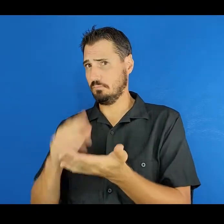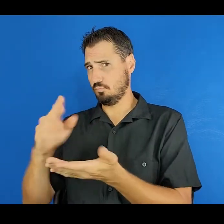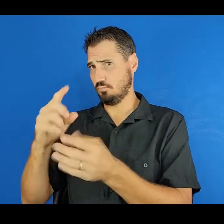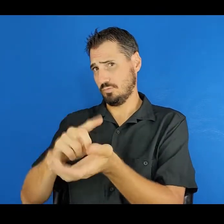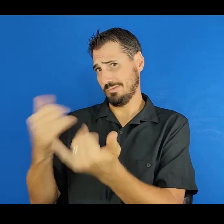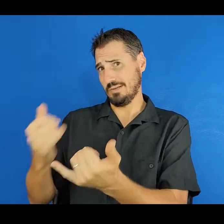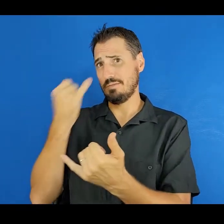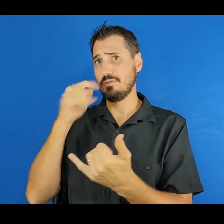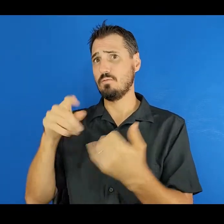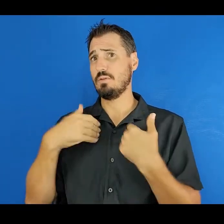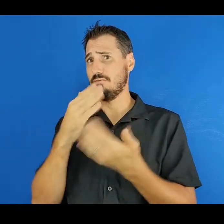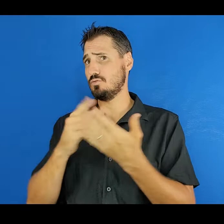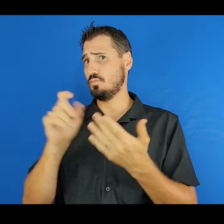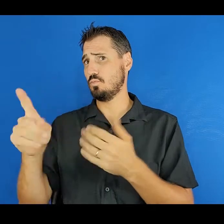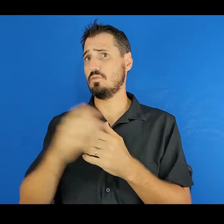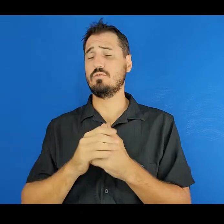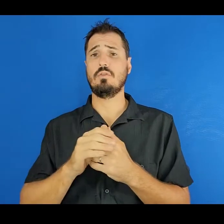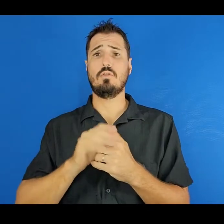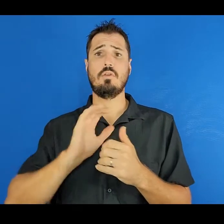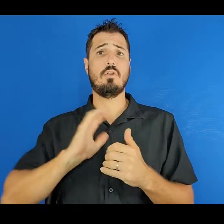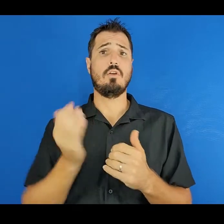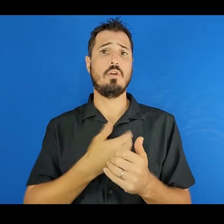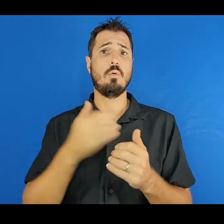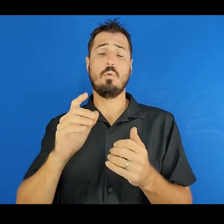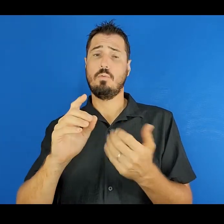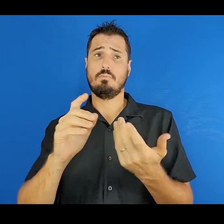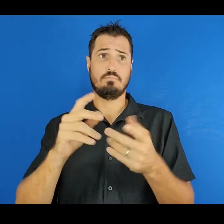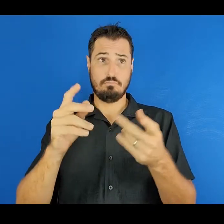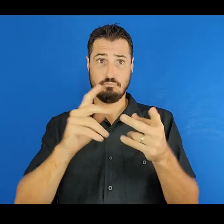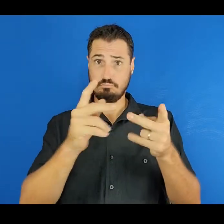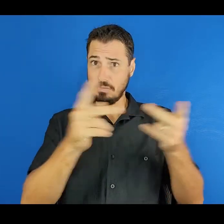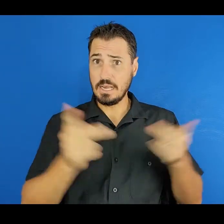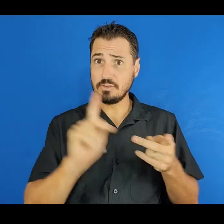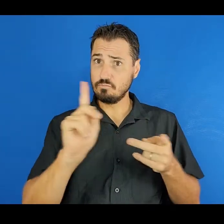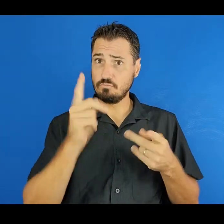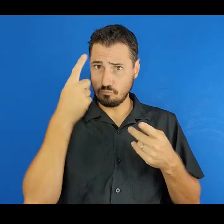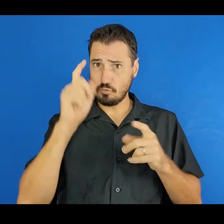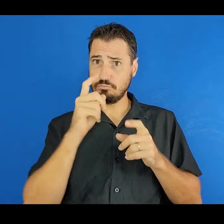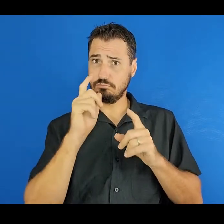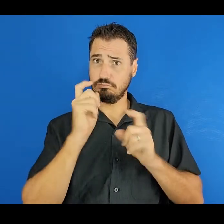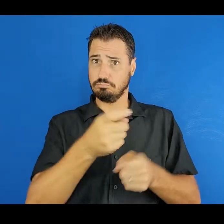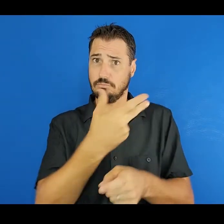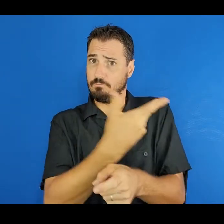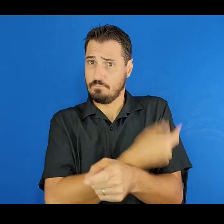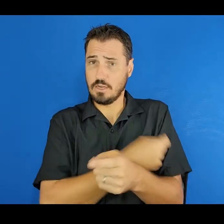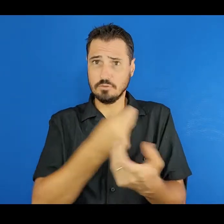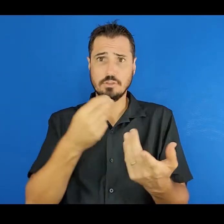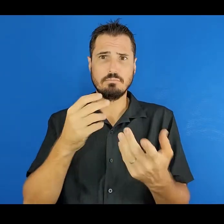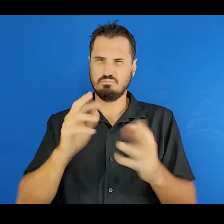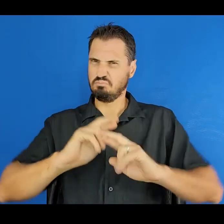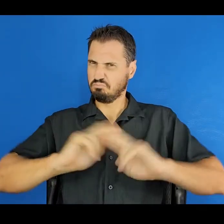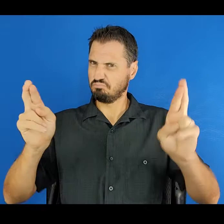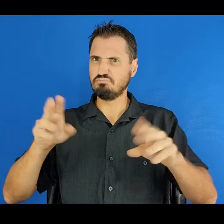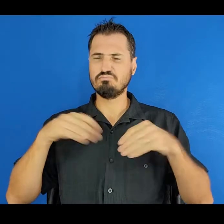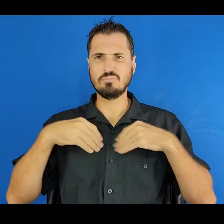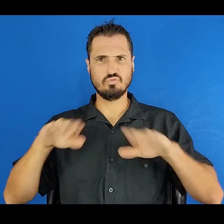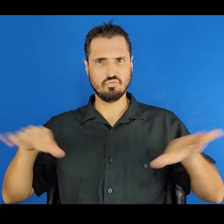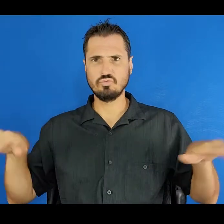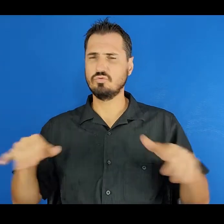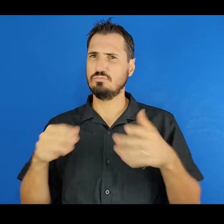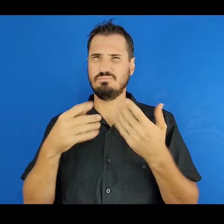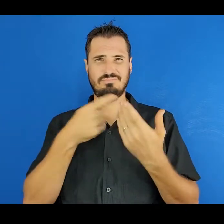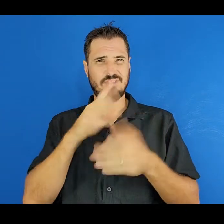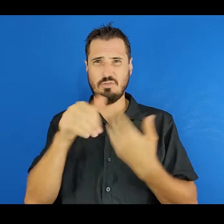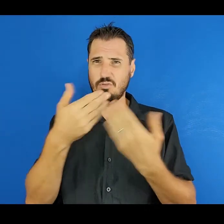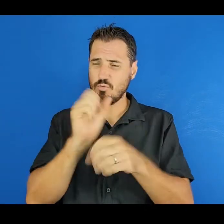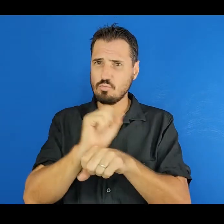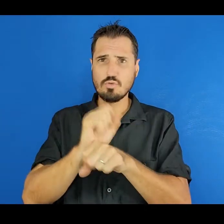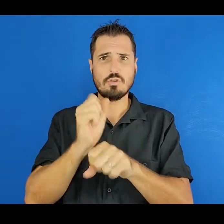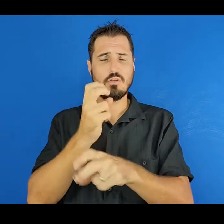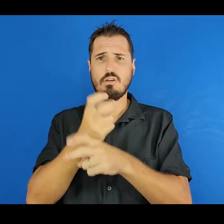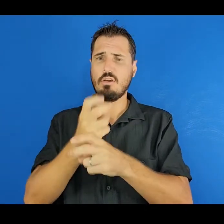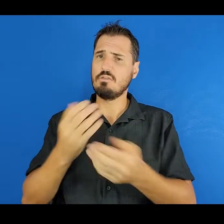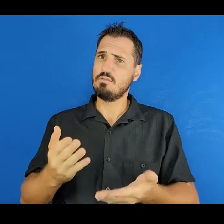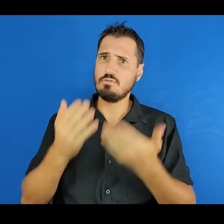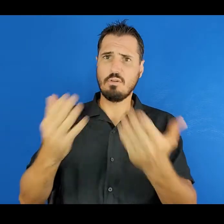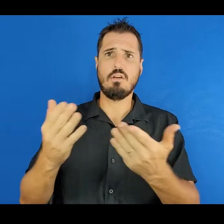Our vaccination distribution points here on Kauaʻi will be able to handle this at our clinics, hospitals, and pharmacies. These folks are working to offer vaccine clinics at days and times that